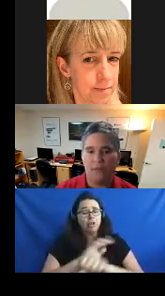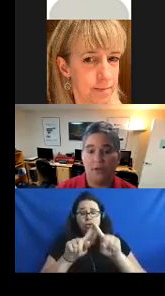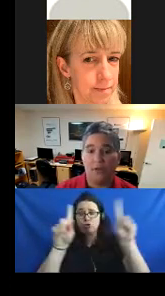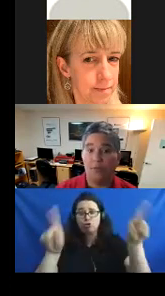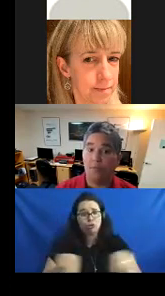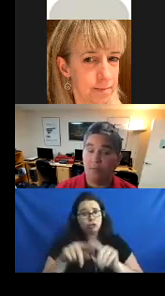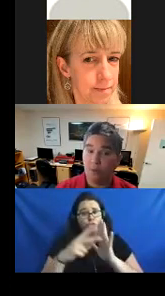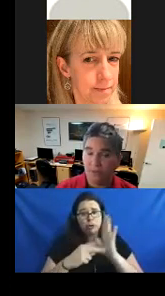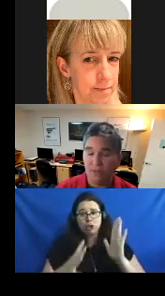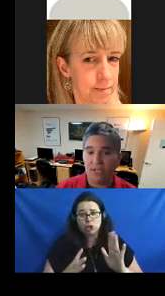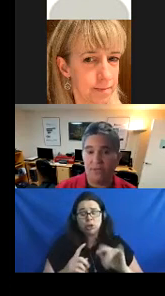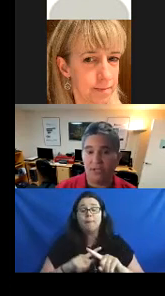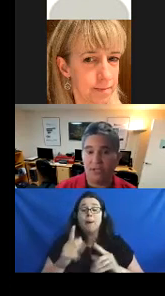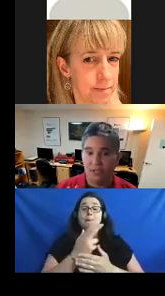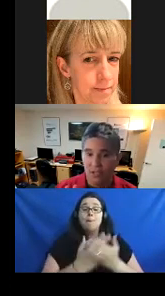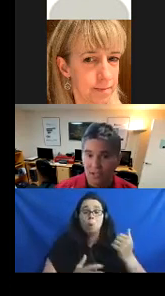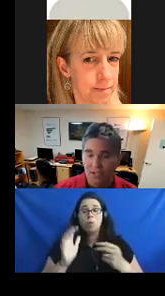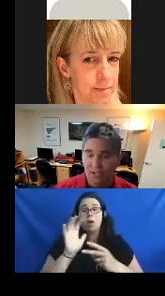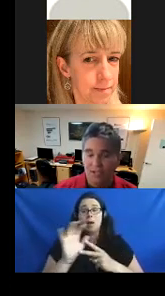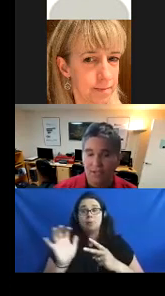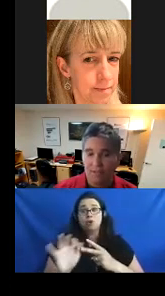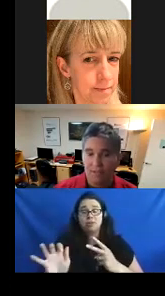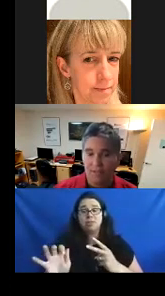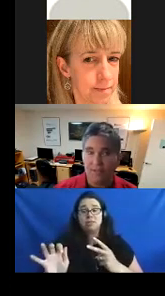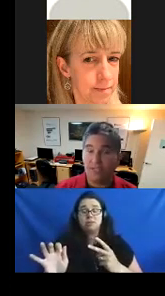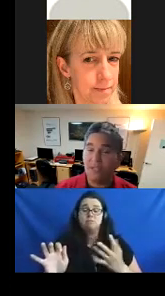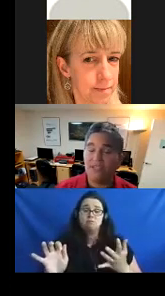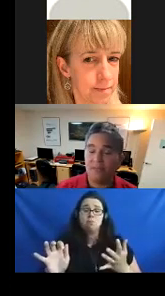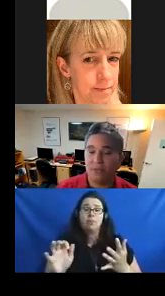BOTH OF THOSE OPTIONS THE SPEECH THAT COMES WITH THE